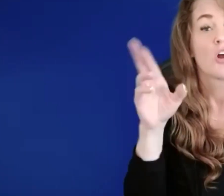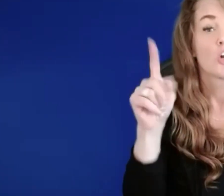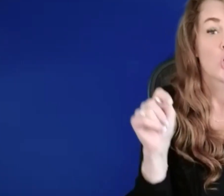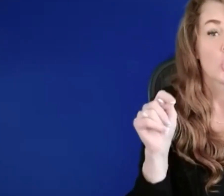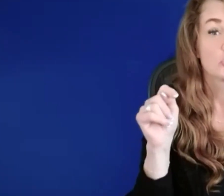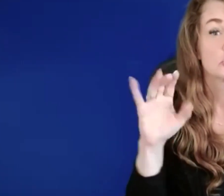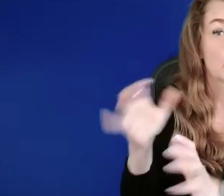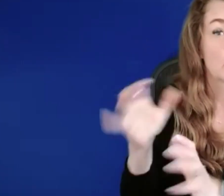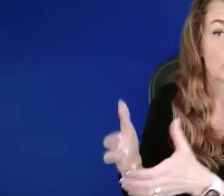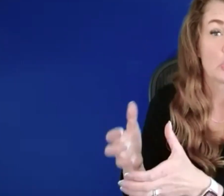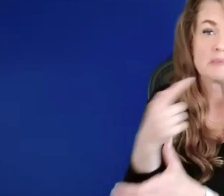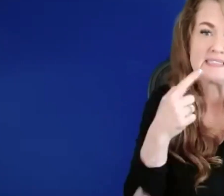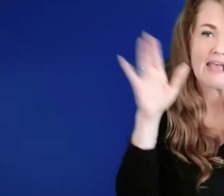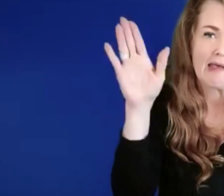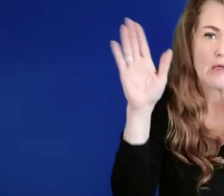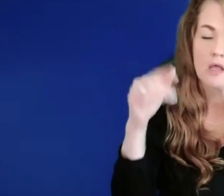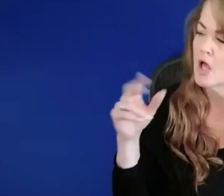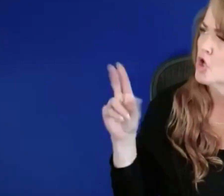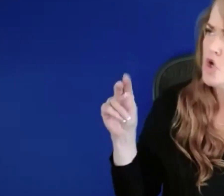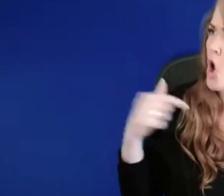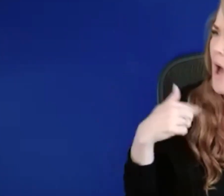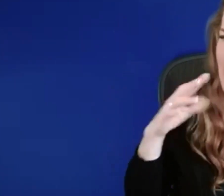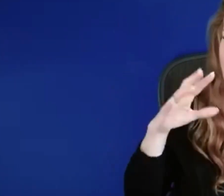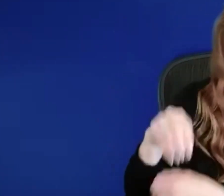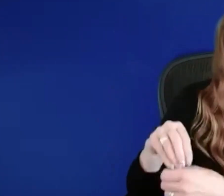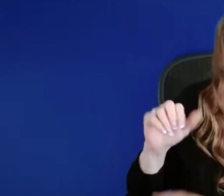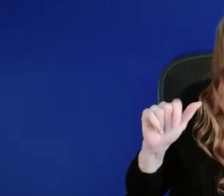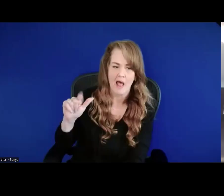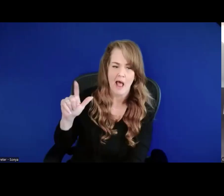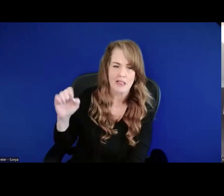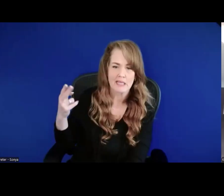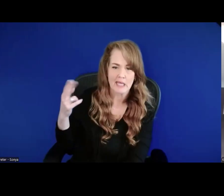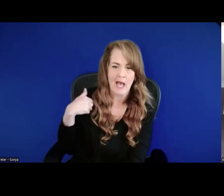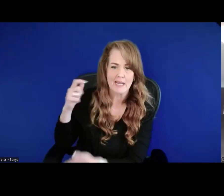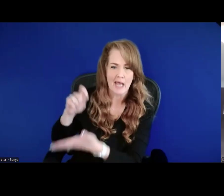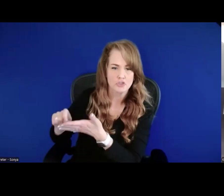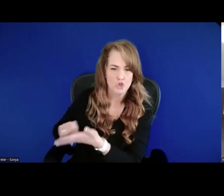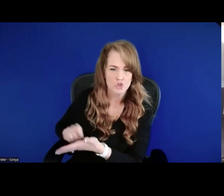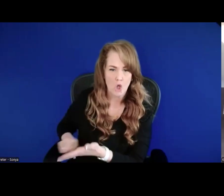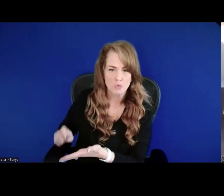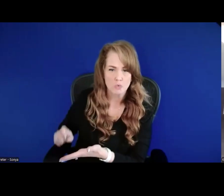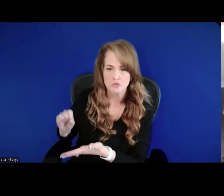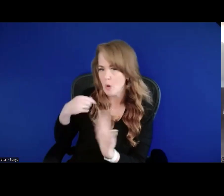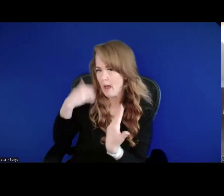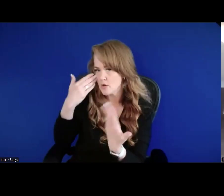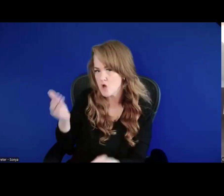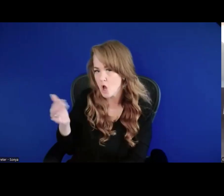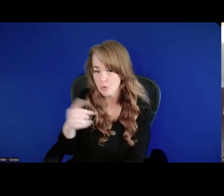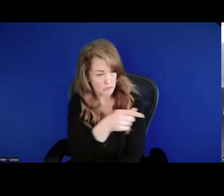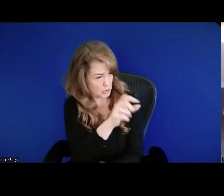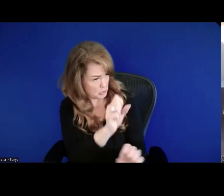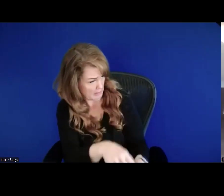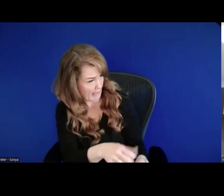Kait Bennington: no, I wasn't, but I was with Leo, who took notes, so I don't know if he wants to, I can share Leo.